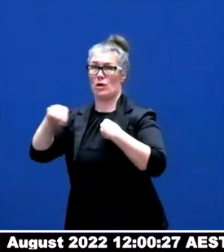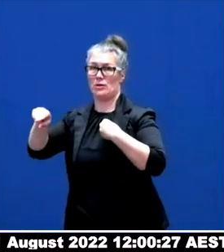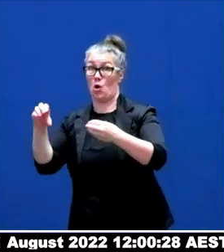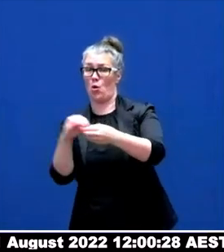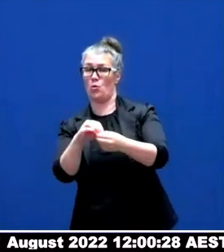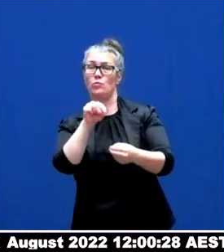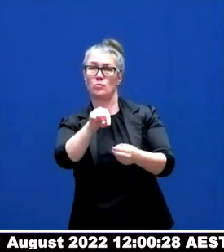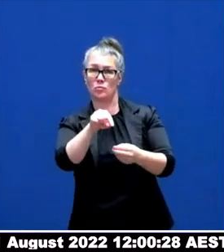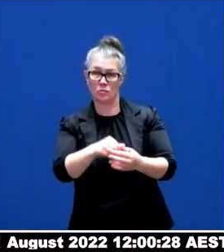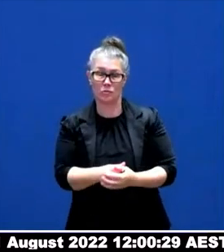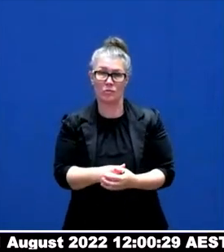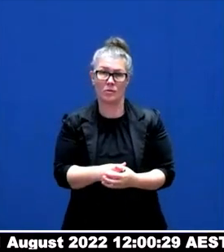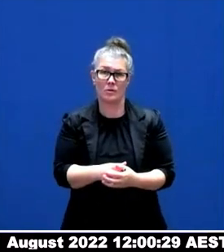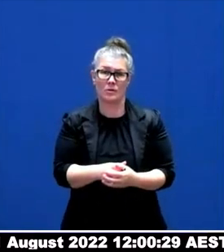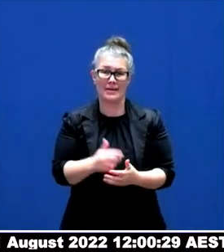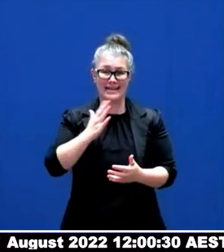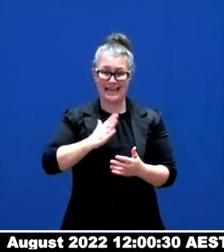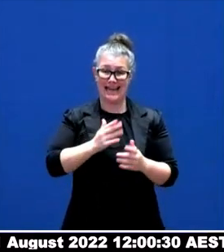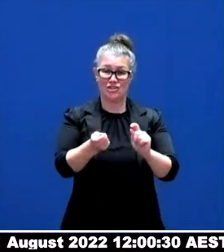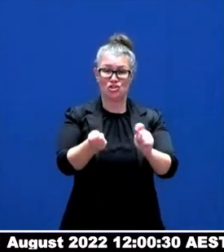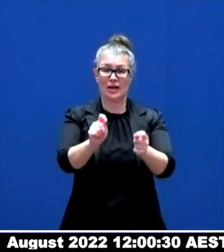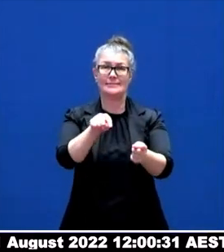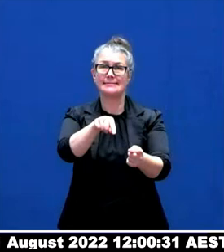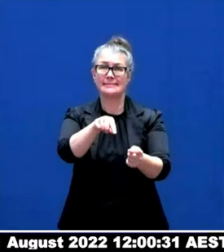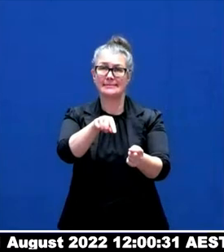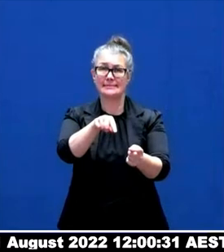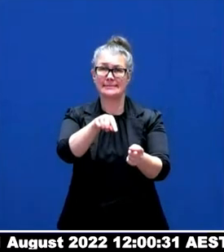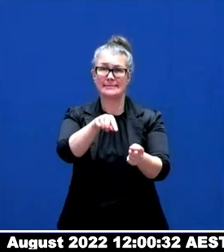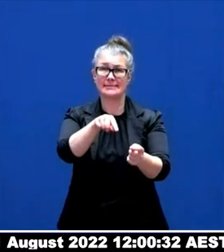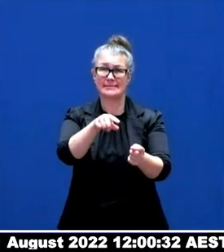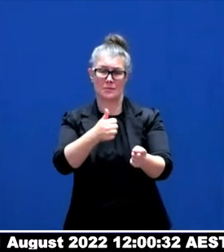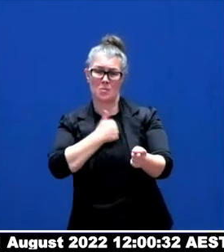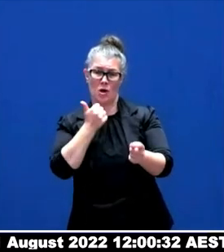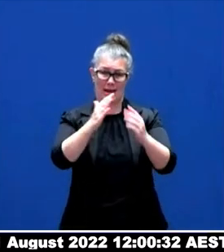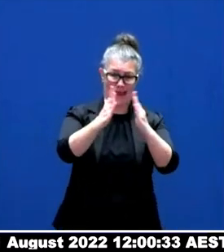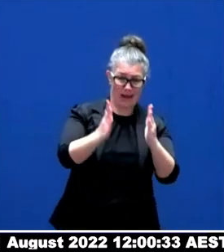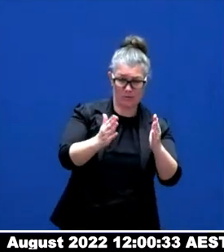and I need to have an adjustment to my housing arrangements, it would be the